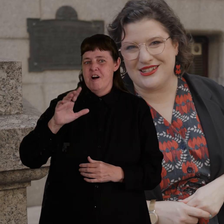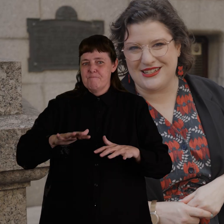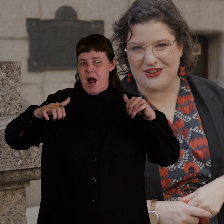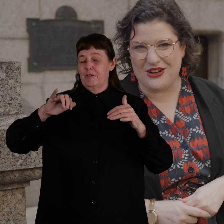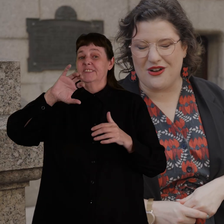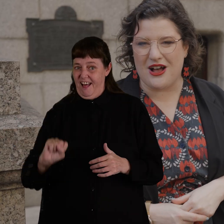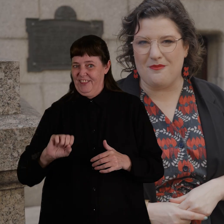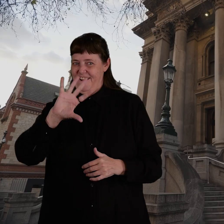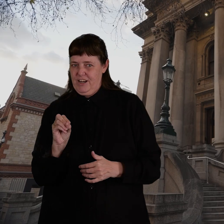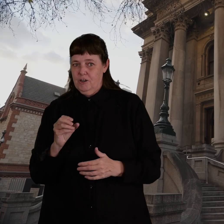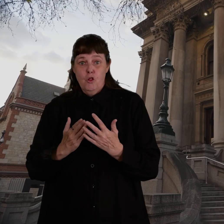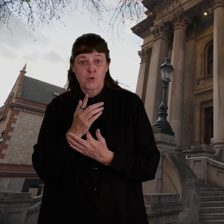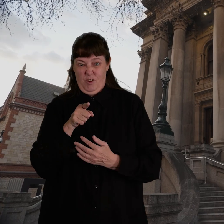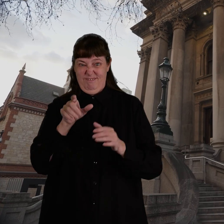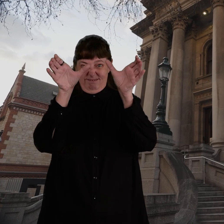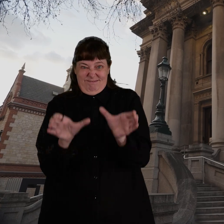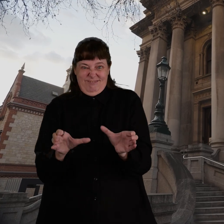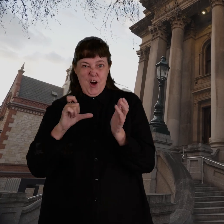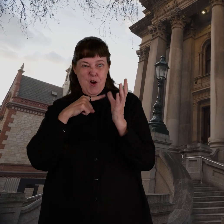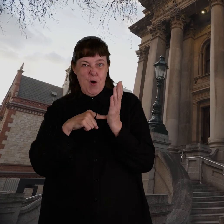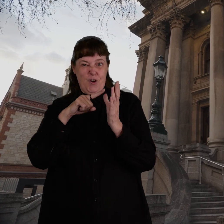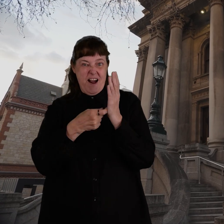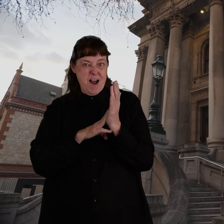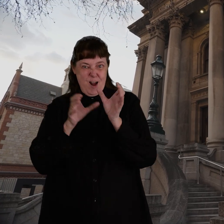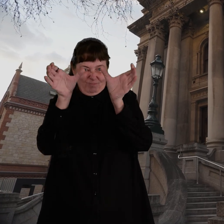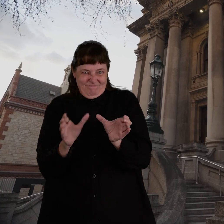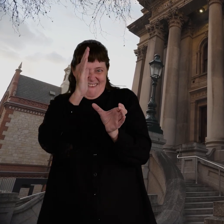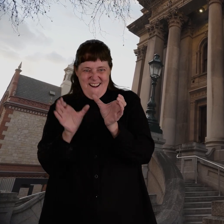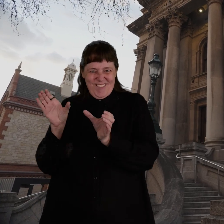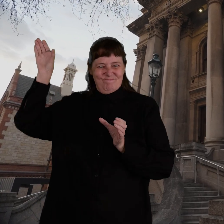the exterior of our building. Now that we've had a look at some of the features on the outside,